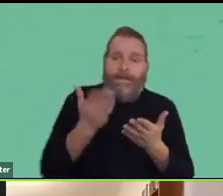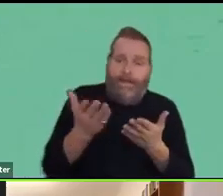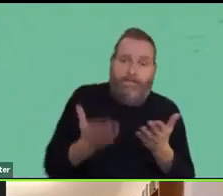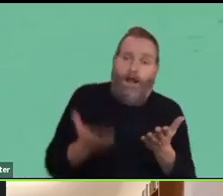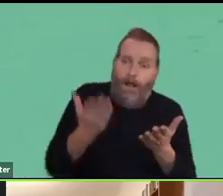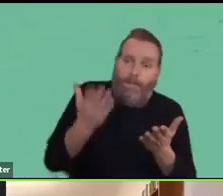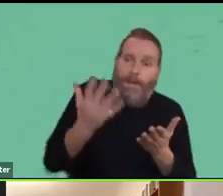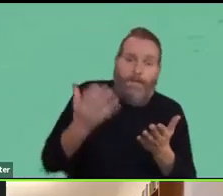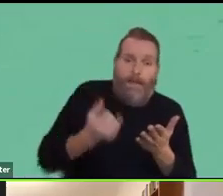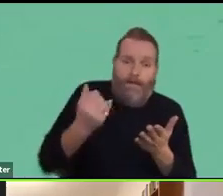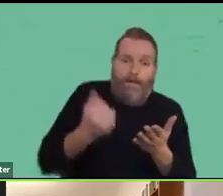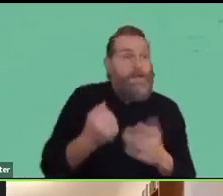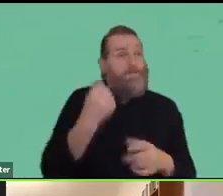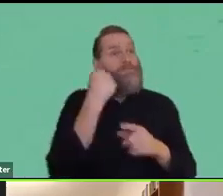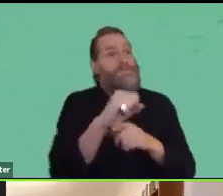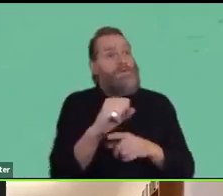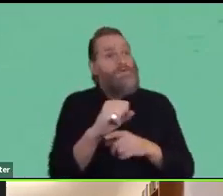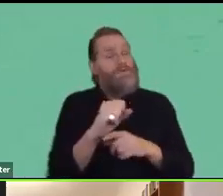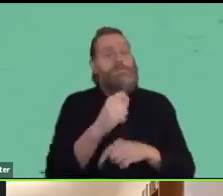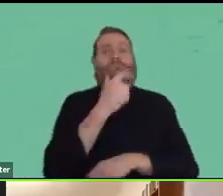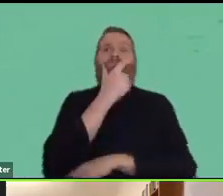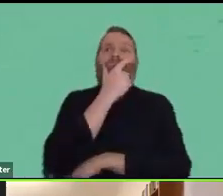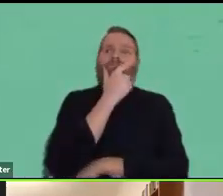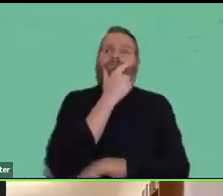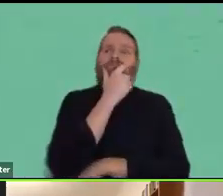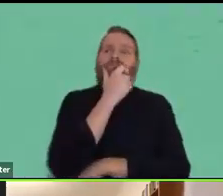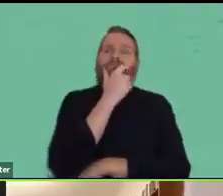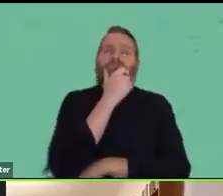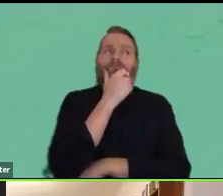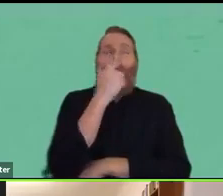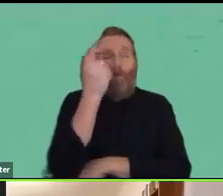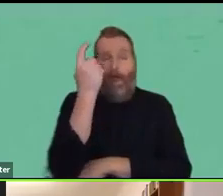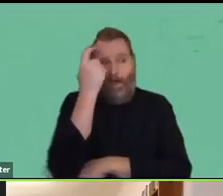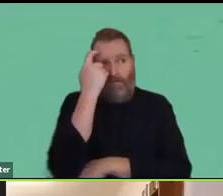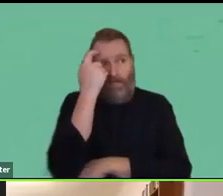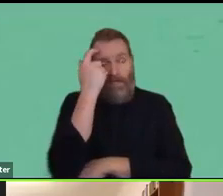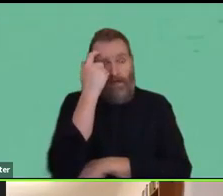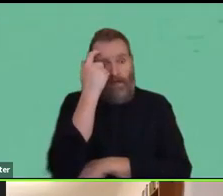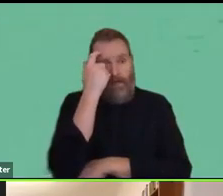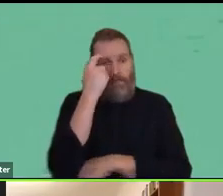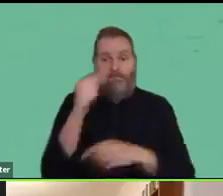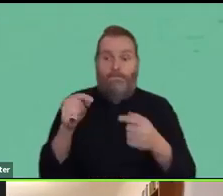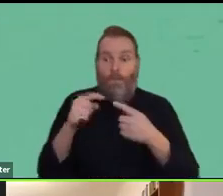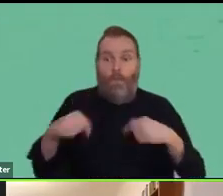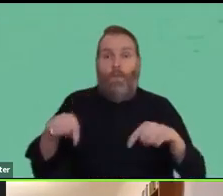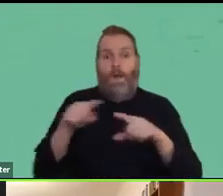then we're going to have to consider if all else fails whether members would be prepared to take